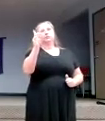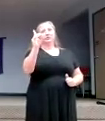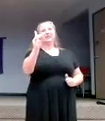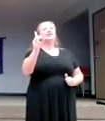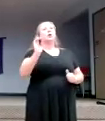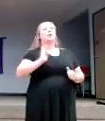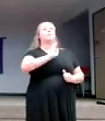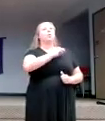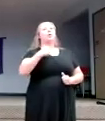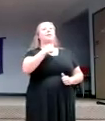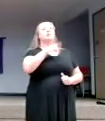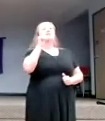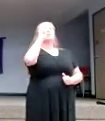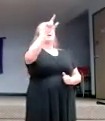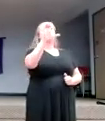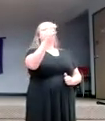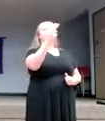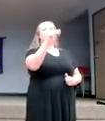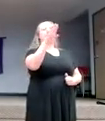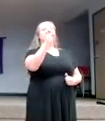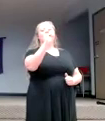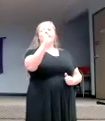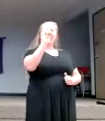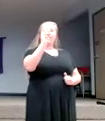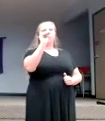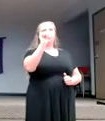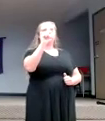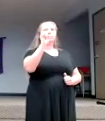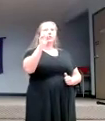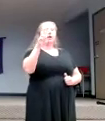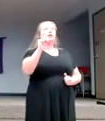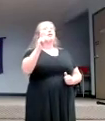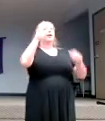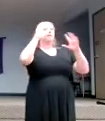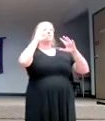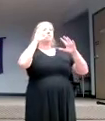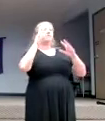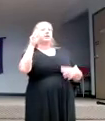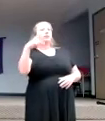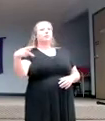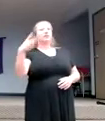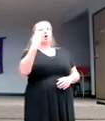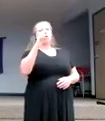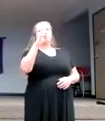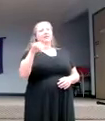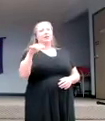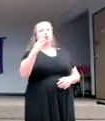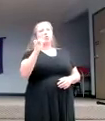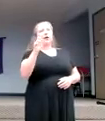the back we have President Chance Edmondson. and Vice President Harvey Ryan with us today.